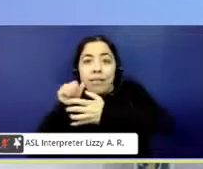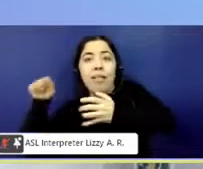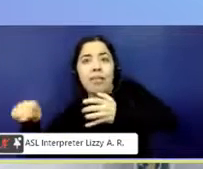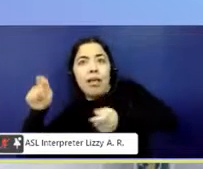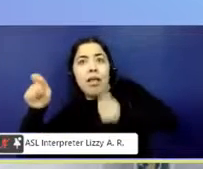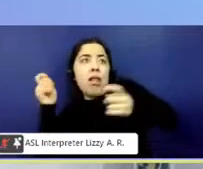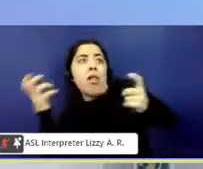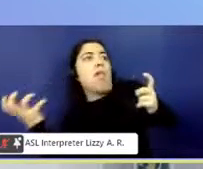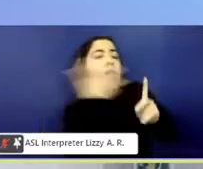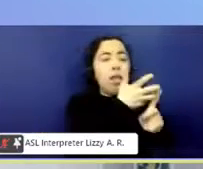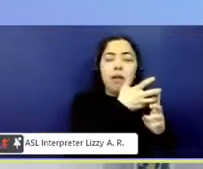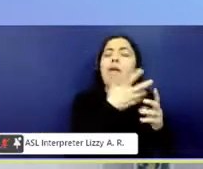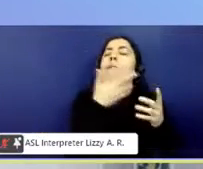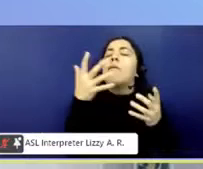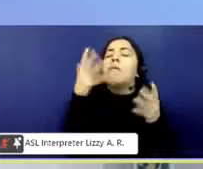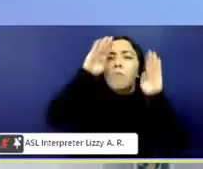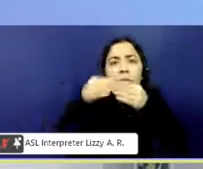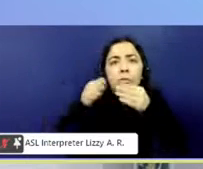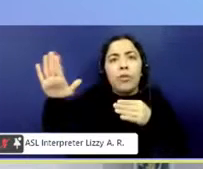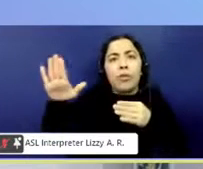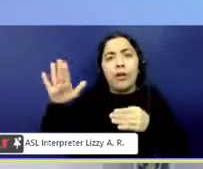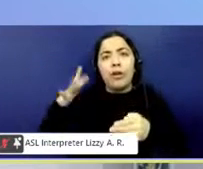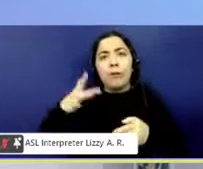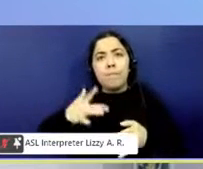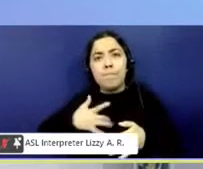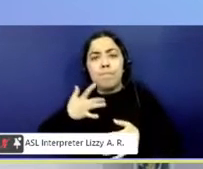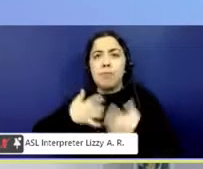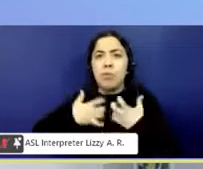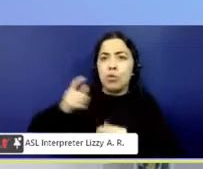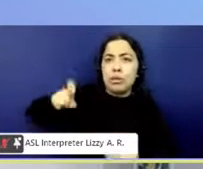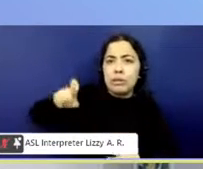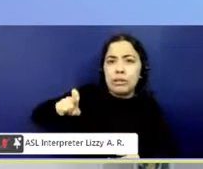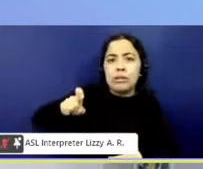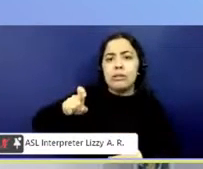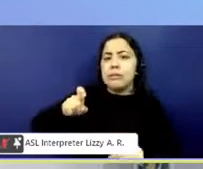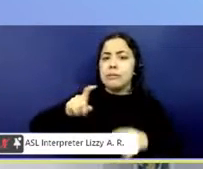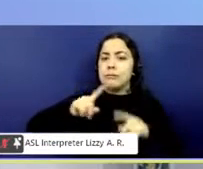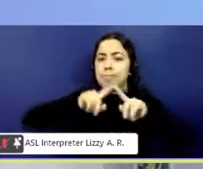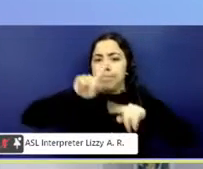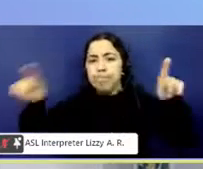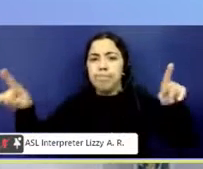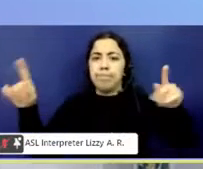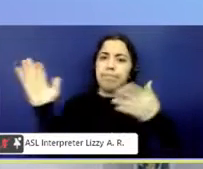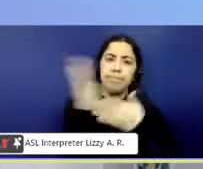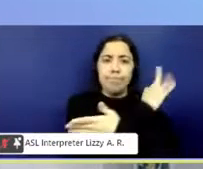to do this effectively while also fostering creativity Innovation and competitive Advantage